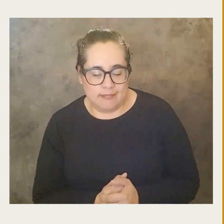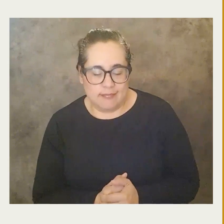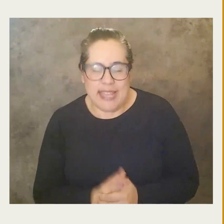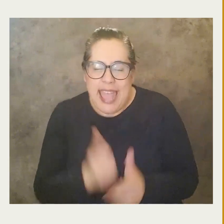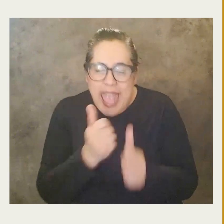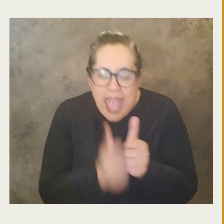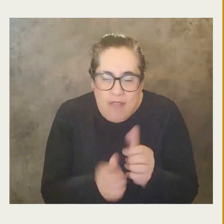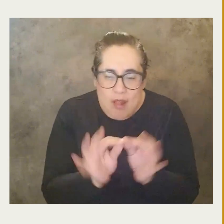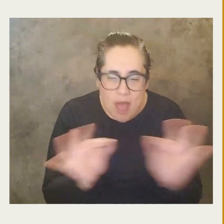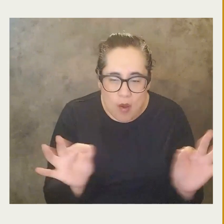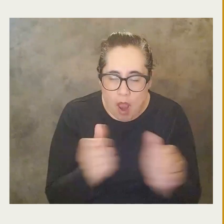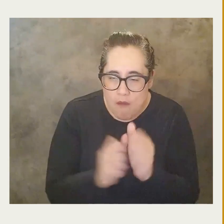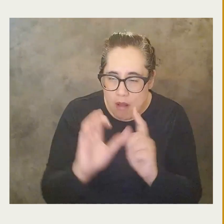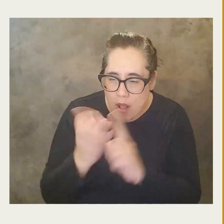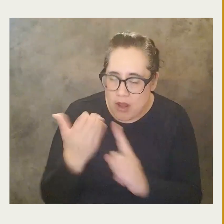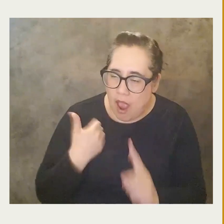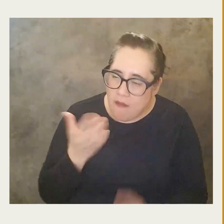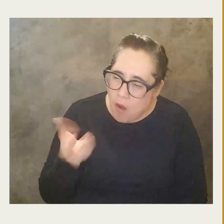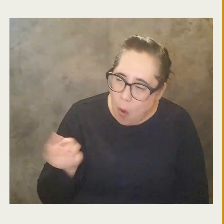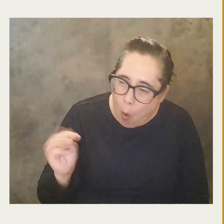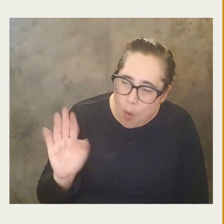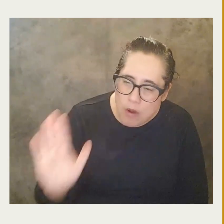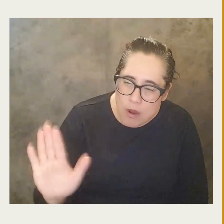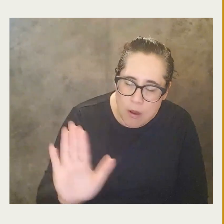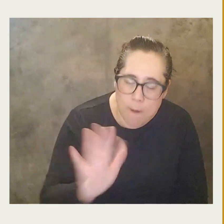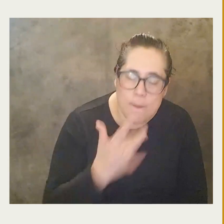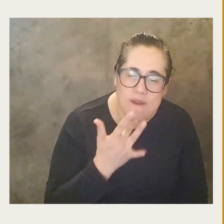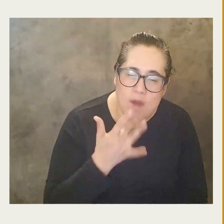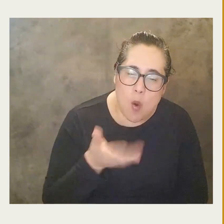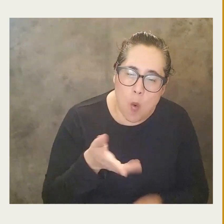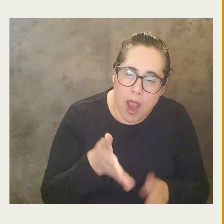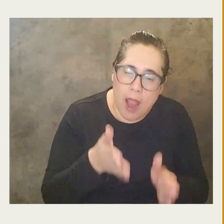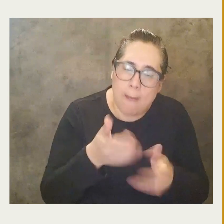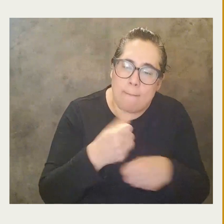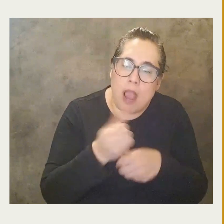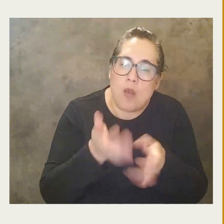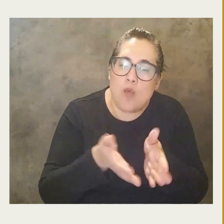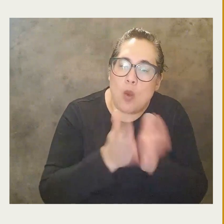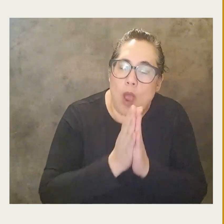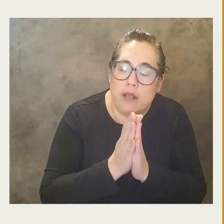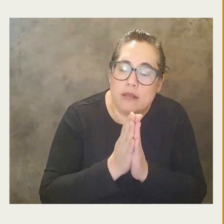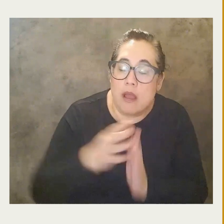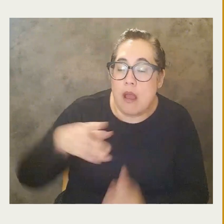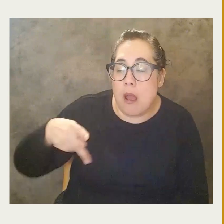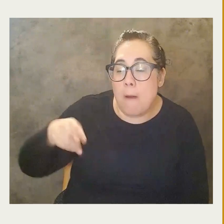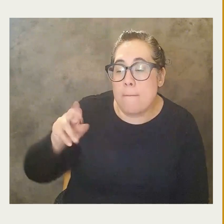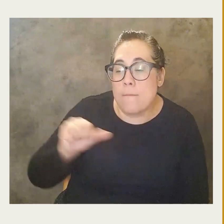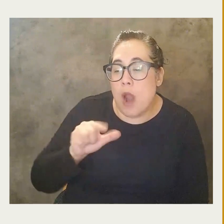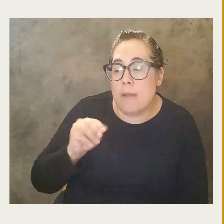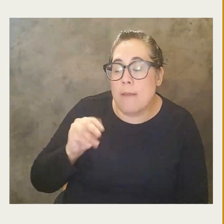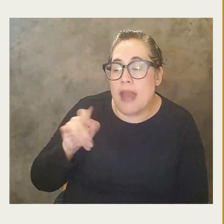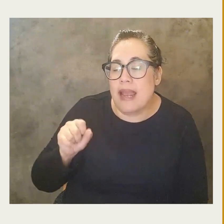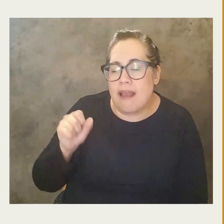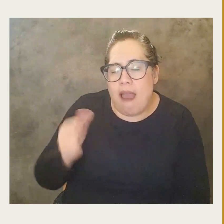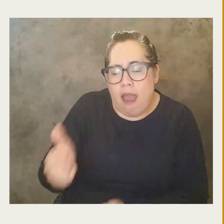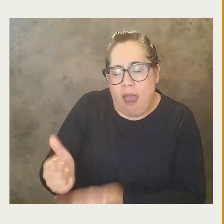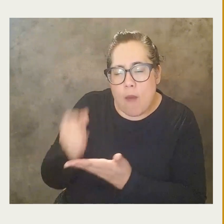Every language and culture has its own preferred ways of ... making requests. Pragmatics helps us understand not only ...